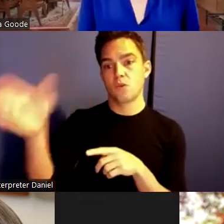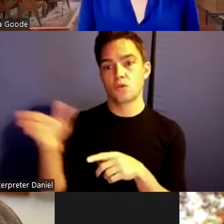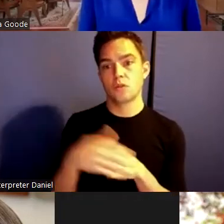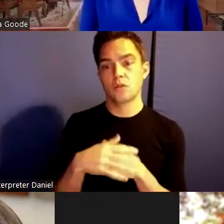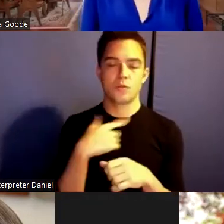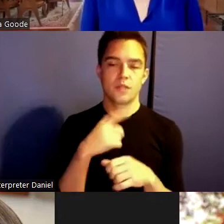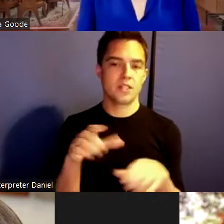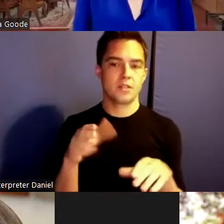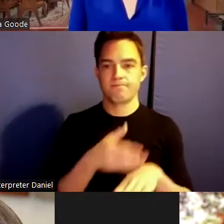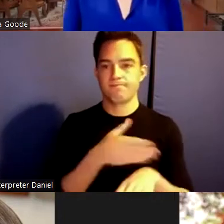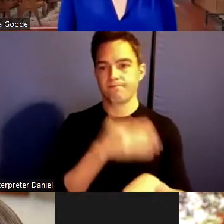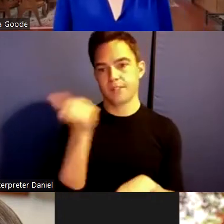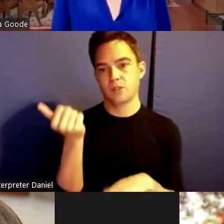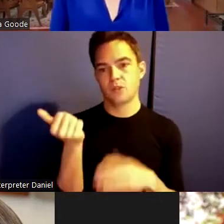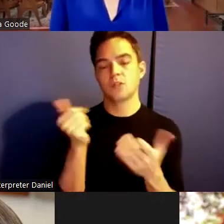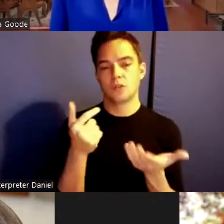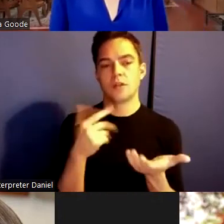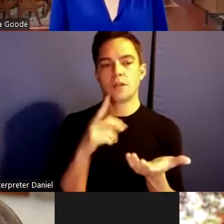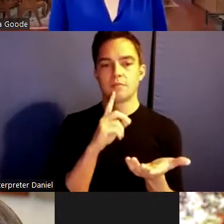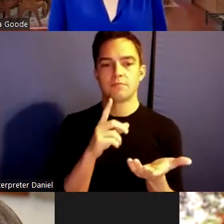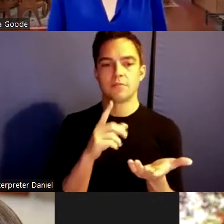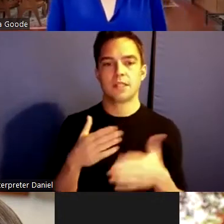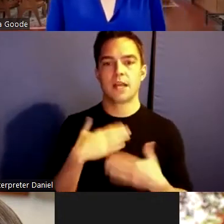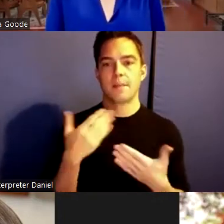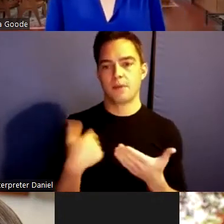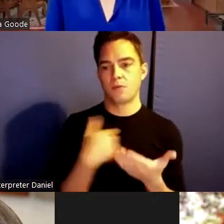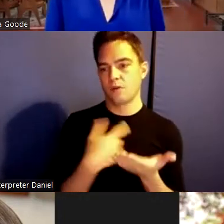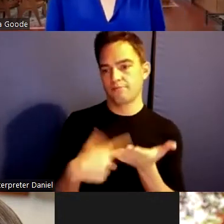better. So I'm really happy that we're having these conversations today.